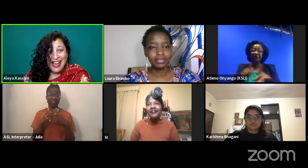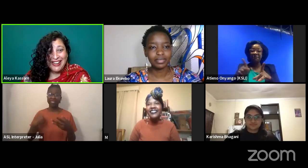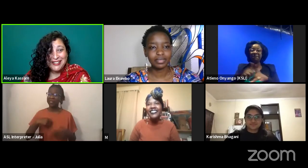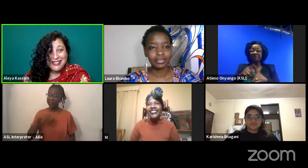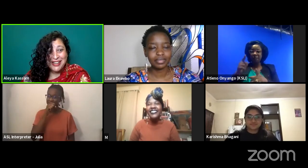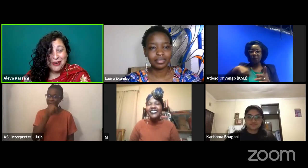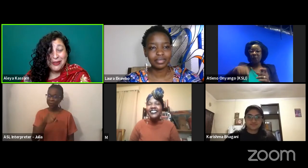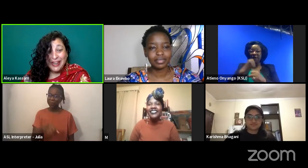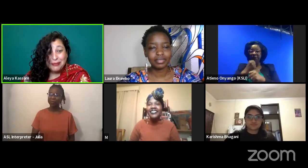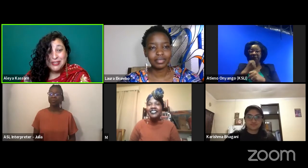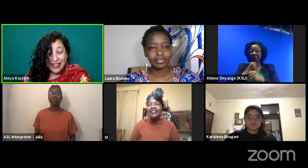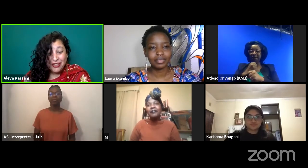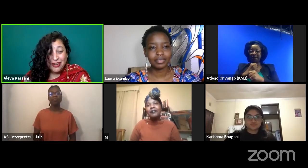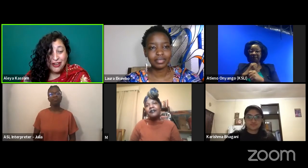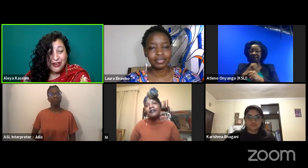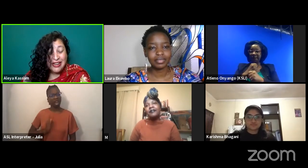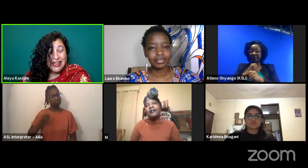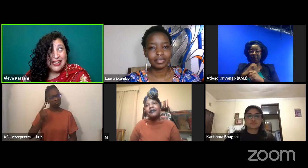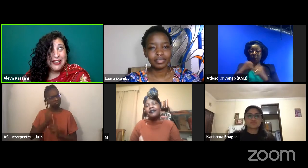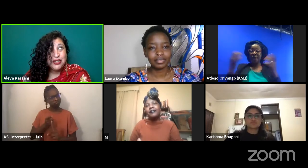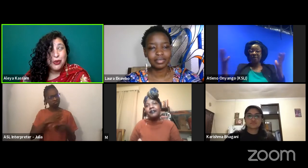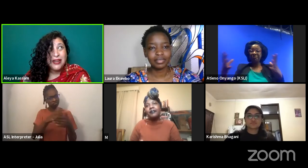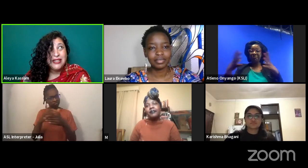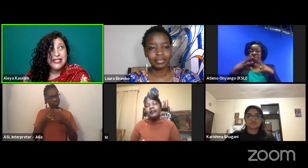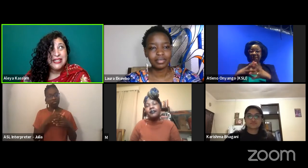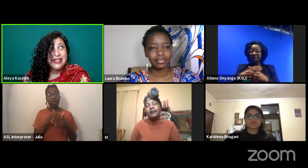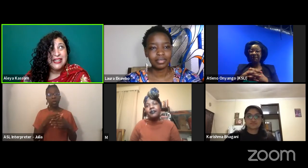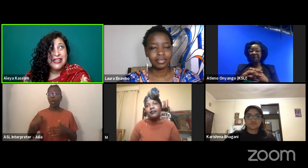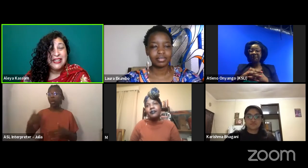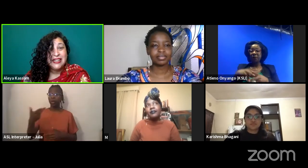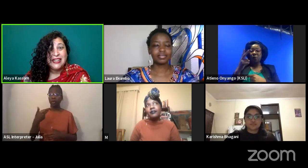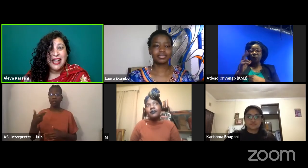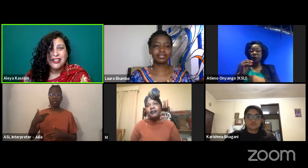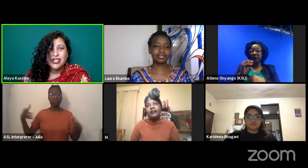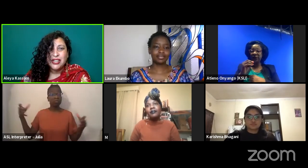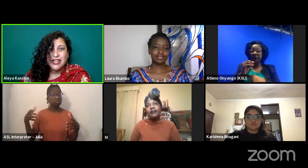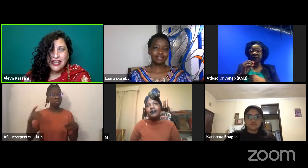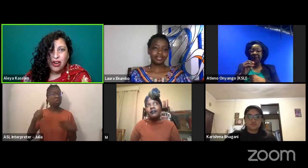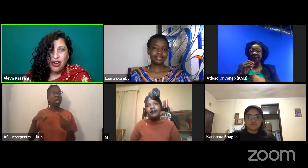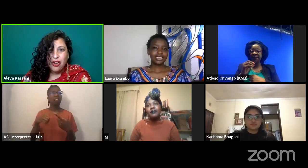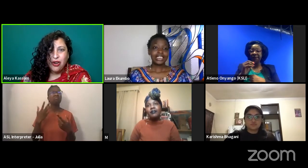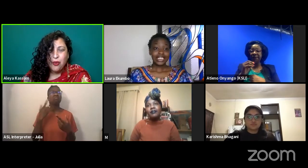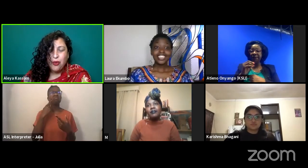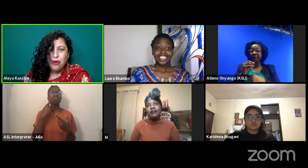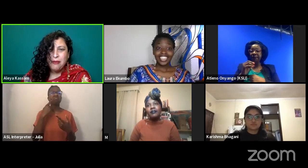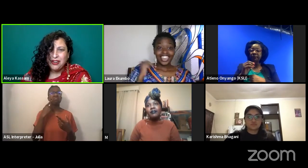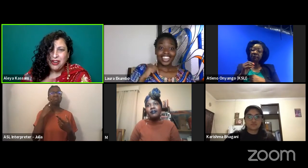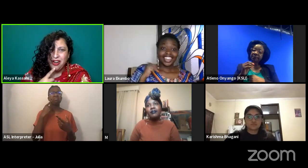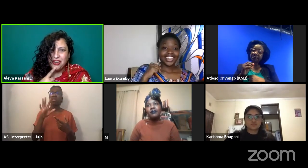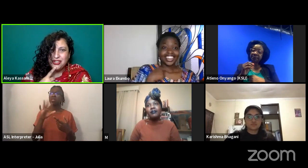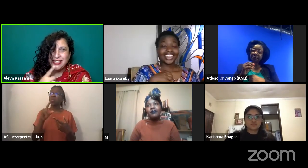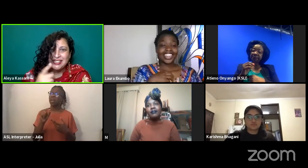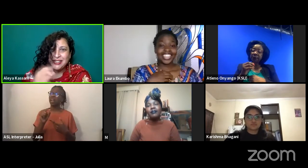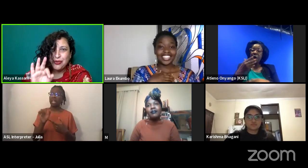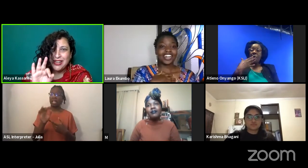And we came together in '20 actually, oh my gosh, is it three years?